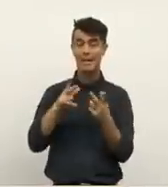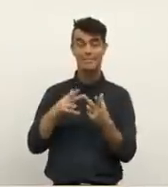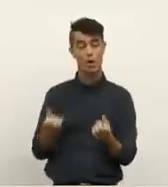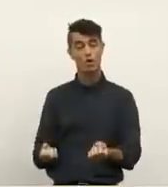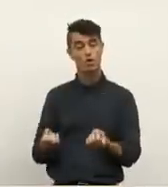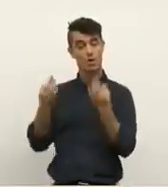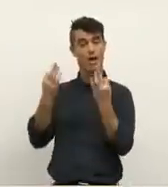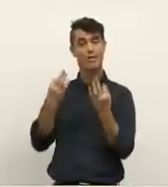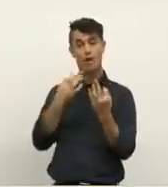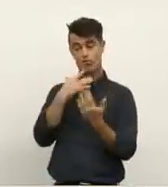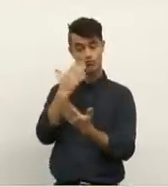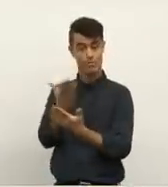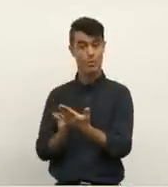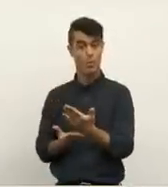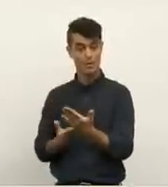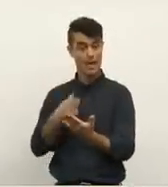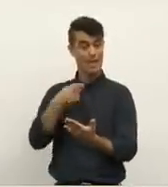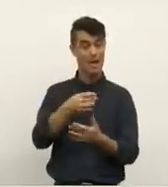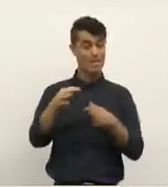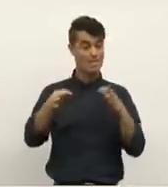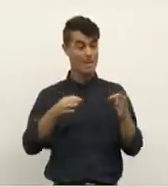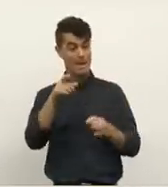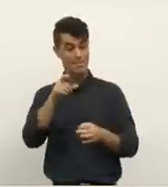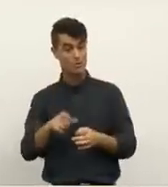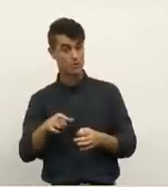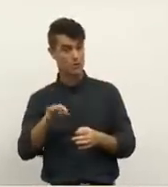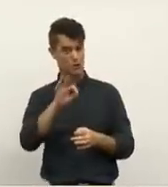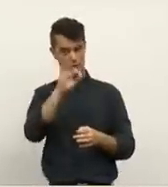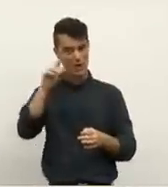and you've got a planner who doesn't understand, what's the step to take then?